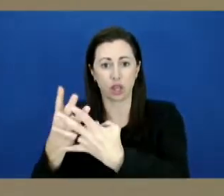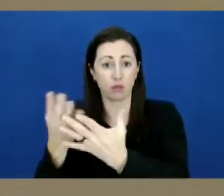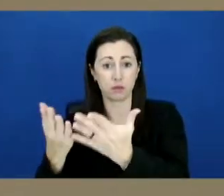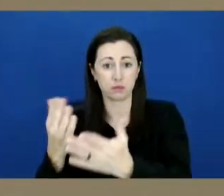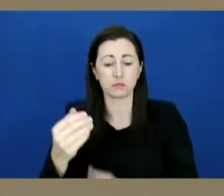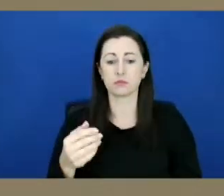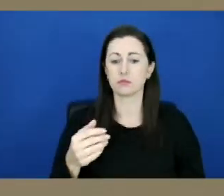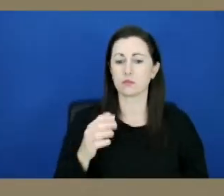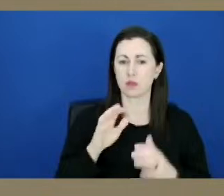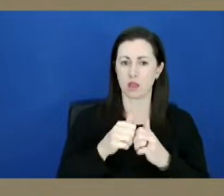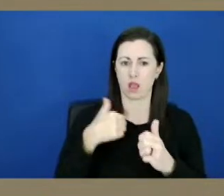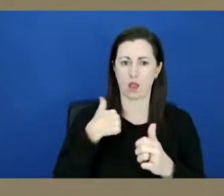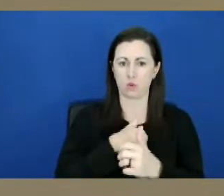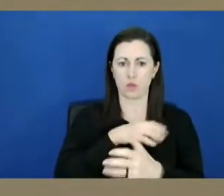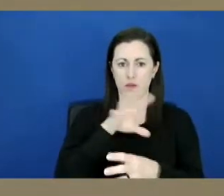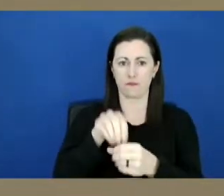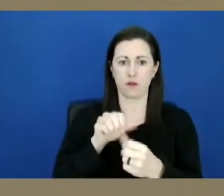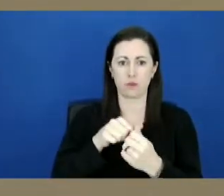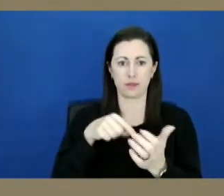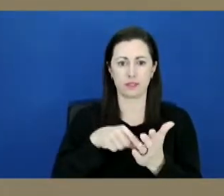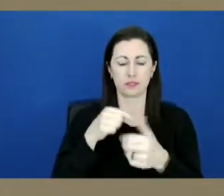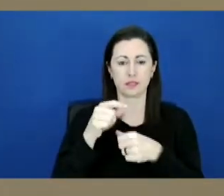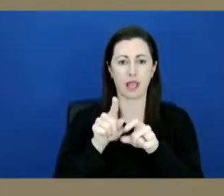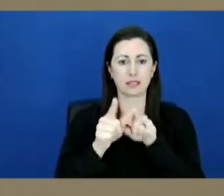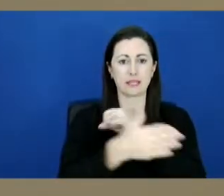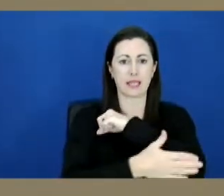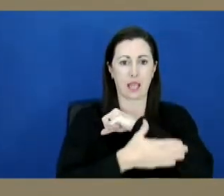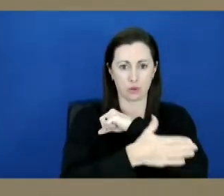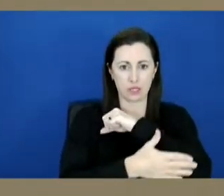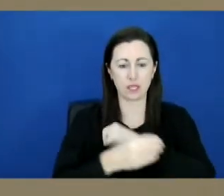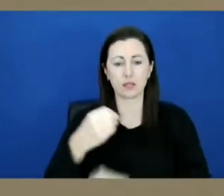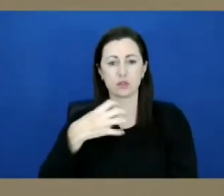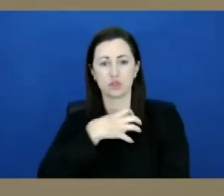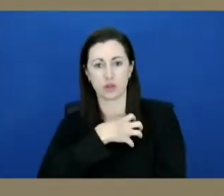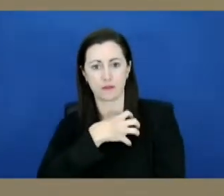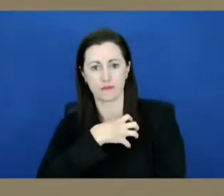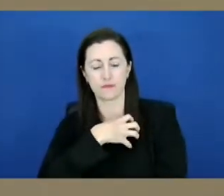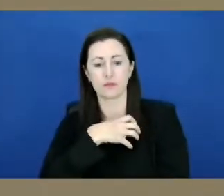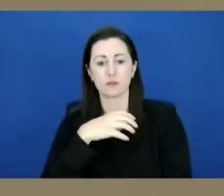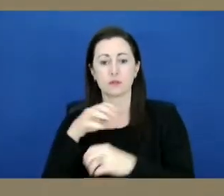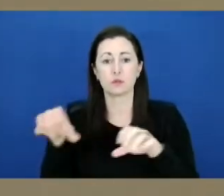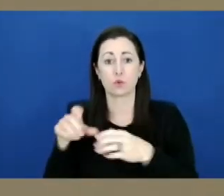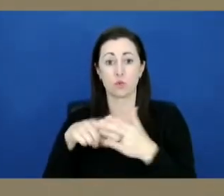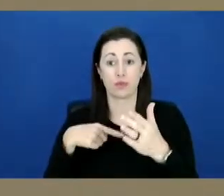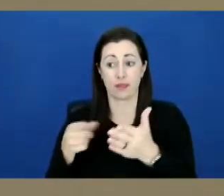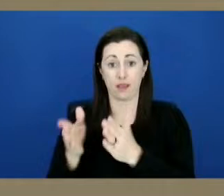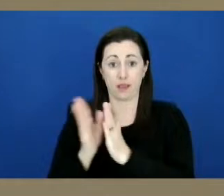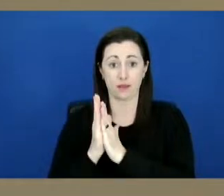COMMISSIONER LEAKE. I MEAN, HOW ARE